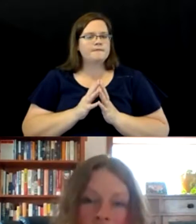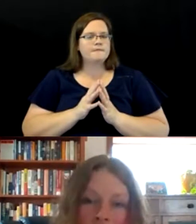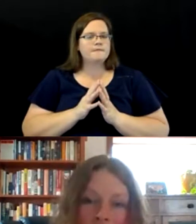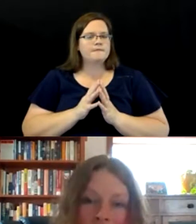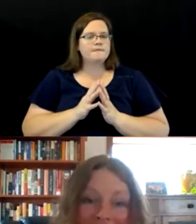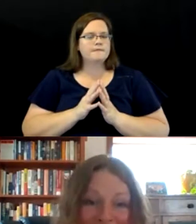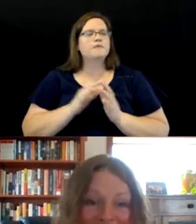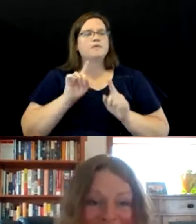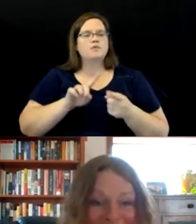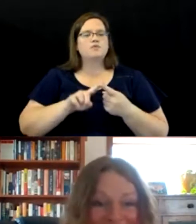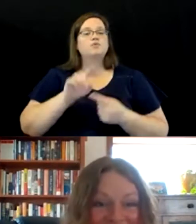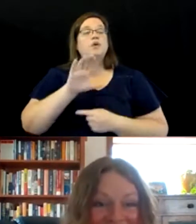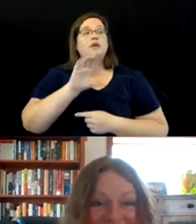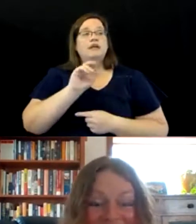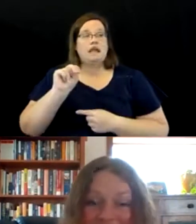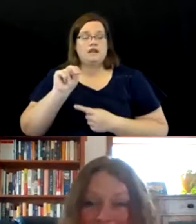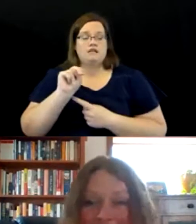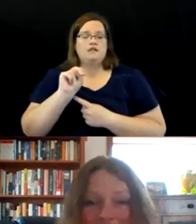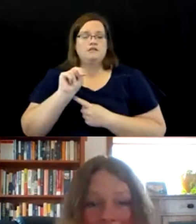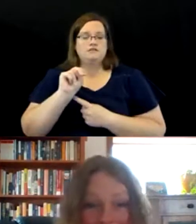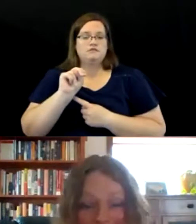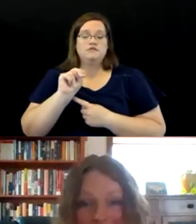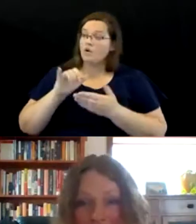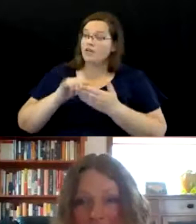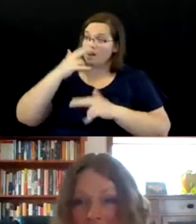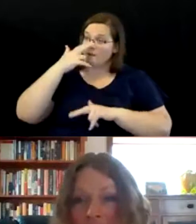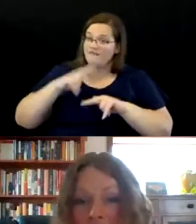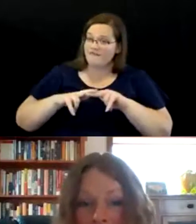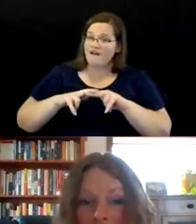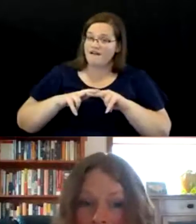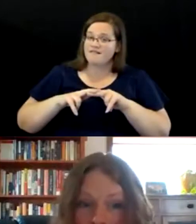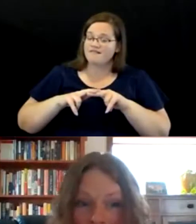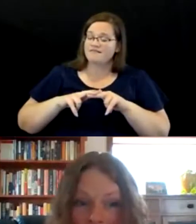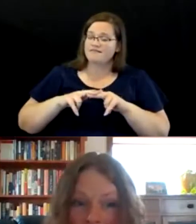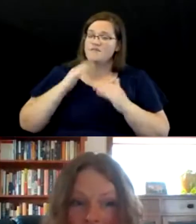Monica: Oh, well that will be fun. Hopefully you can do that. And with